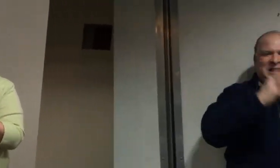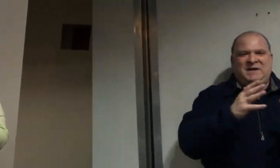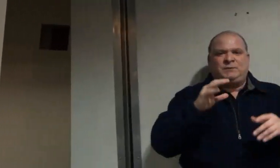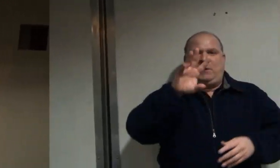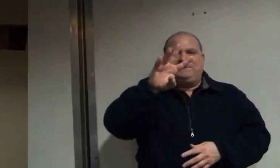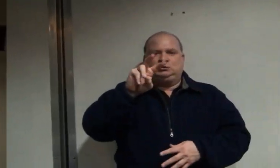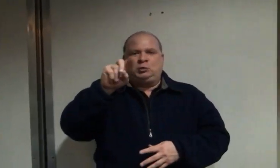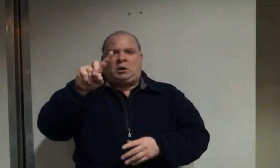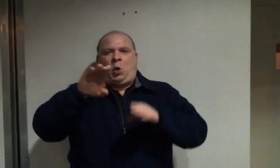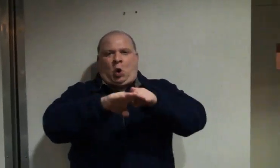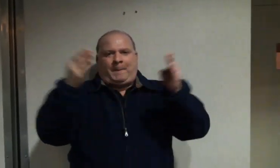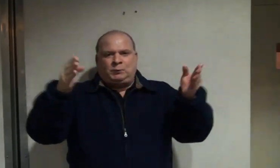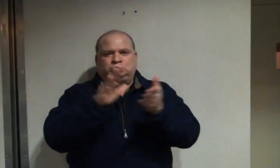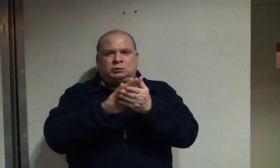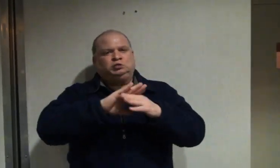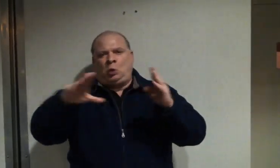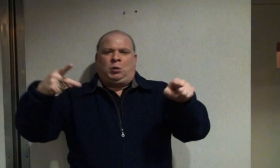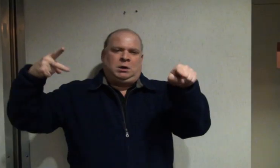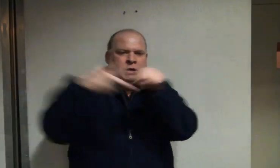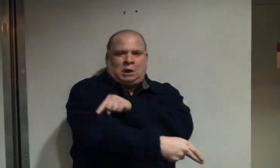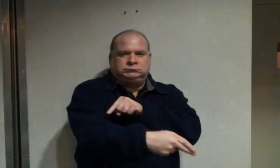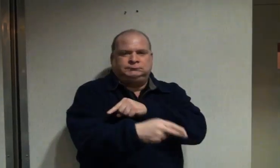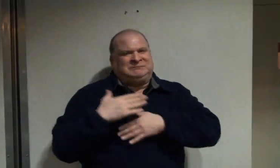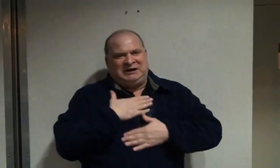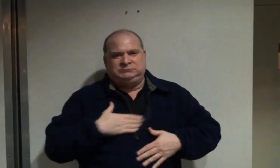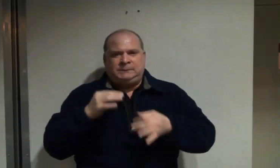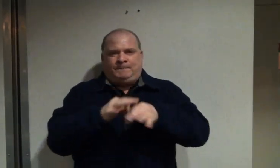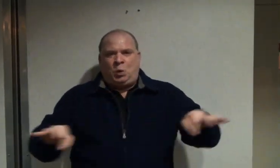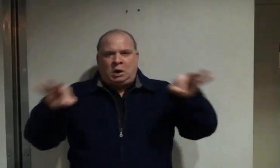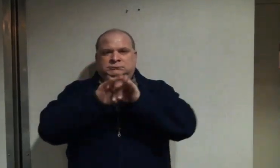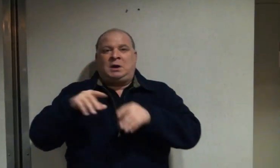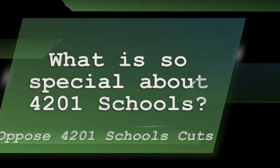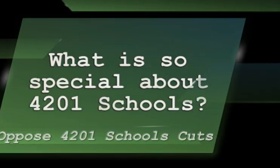[Peter] Please, leave 4201 schools open and do not cut. Please, because it is very important.